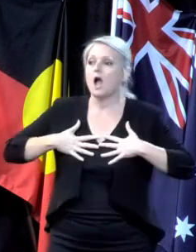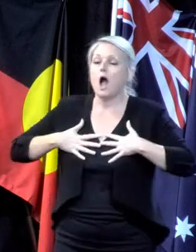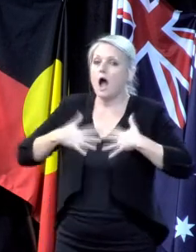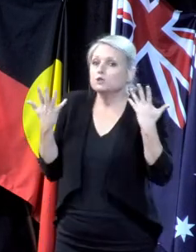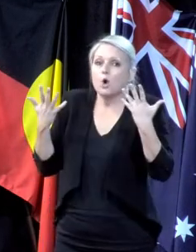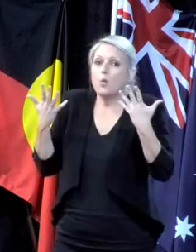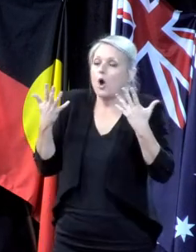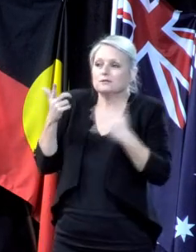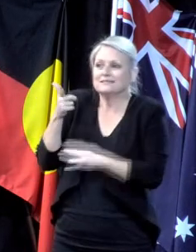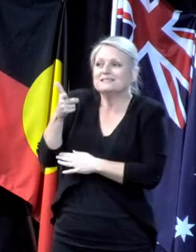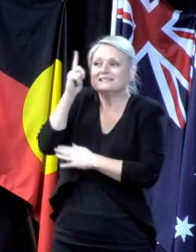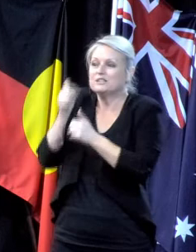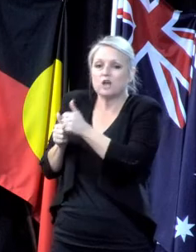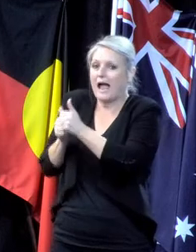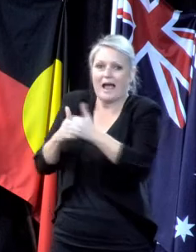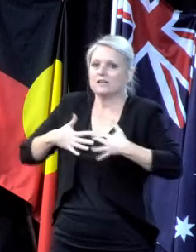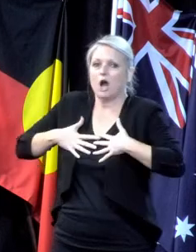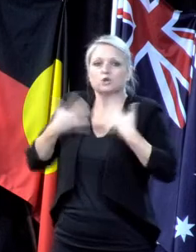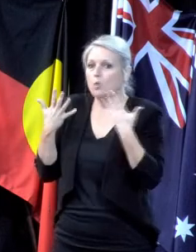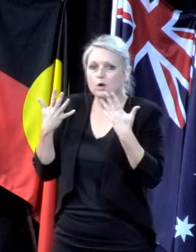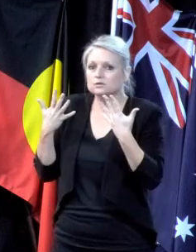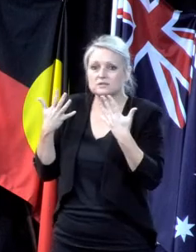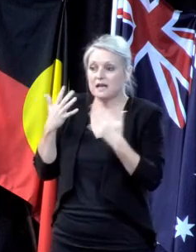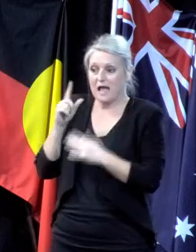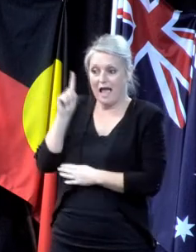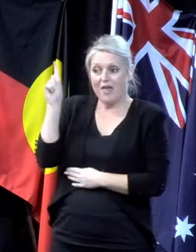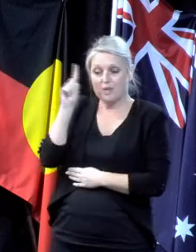So teacher aides currently performing medical procedures like catheterisation,